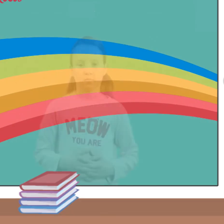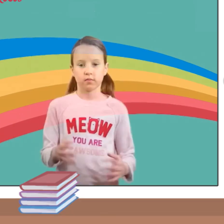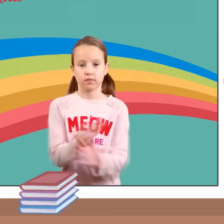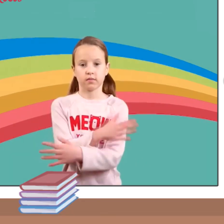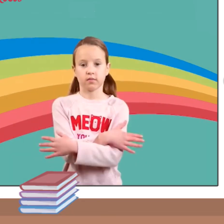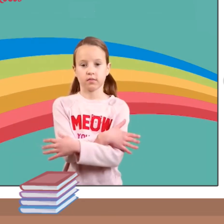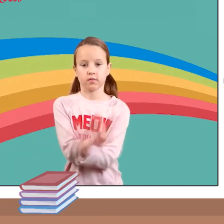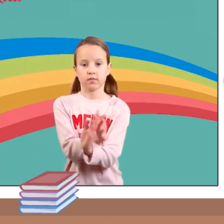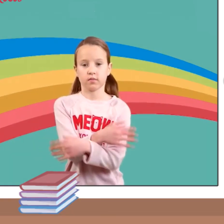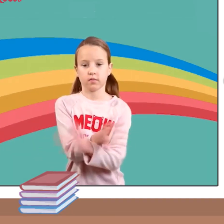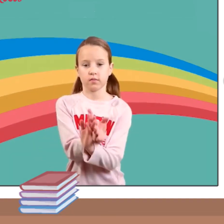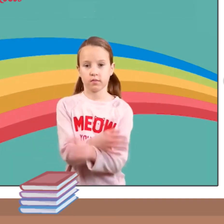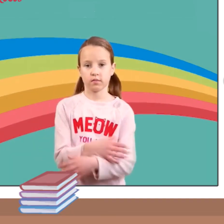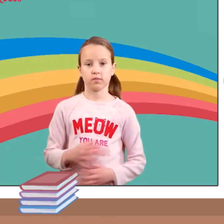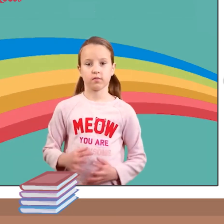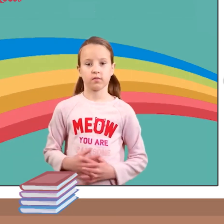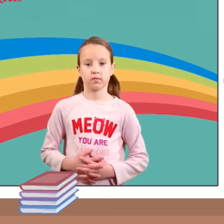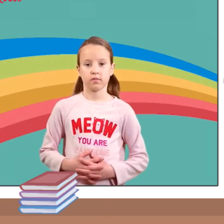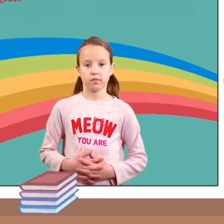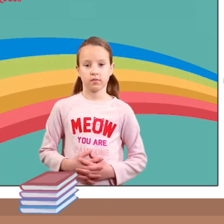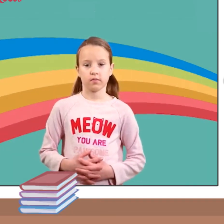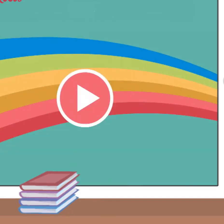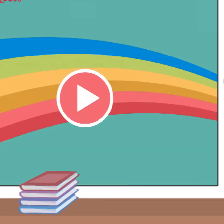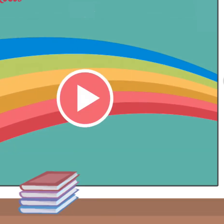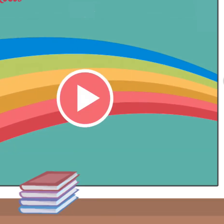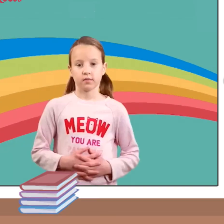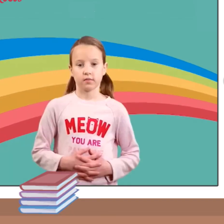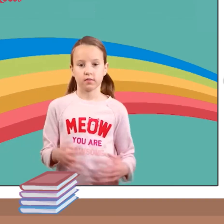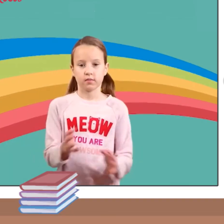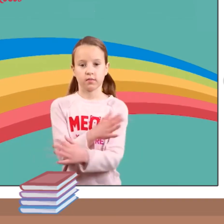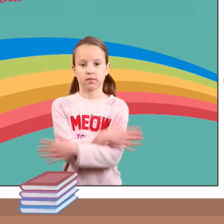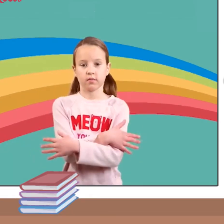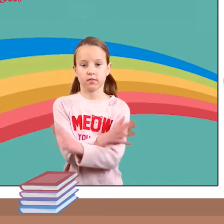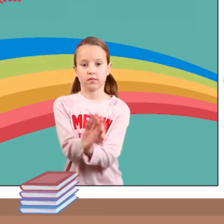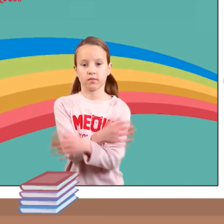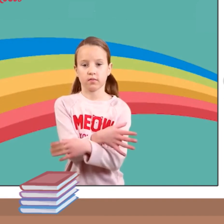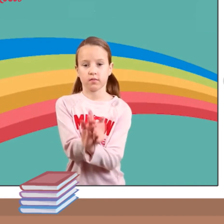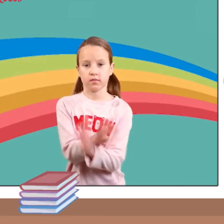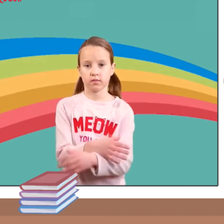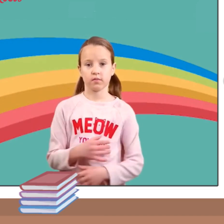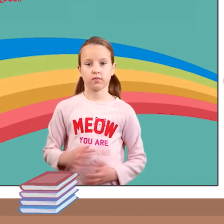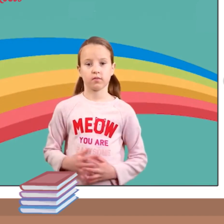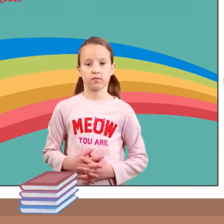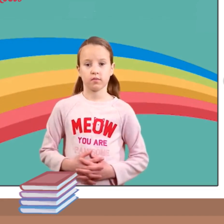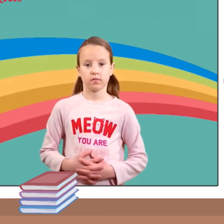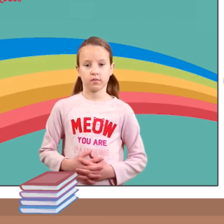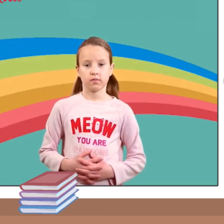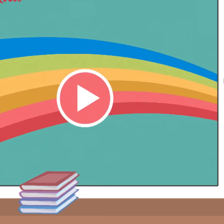Seal